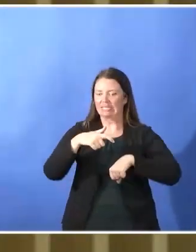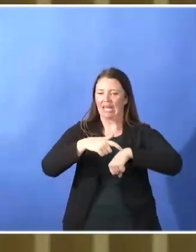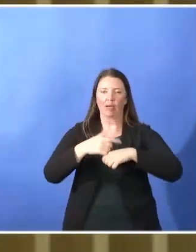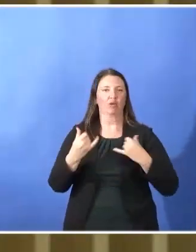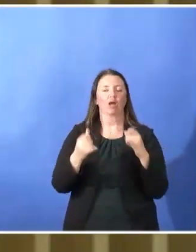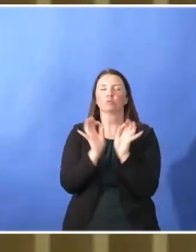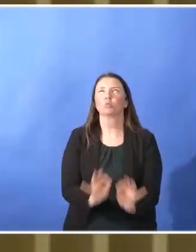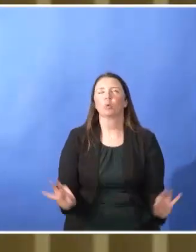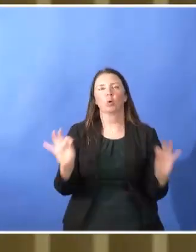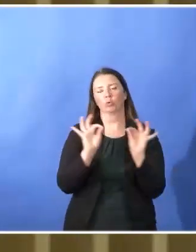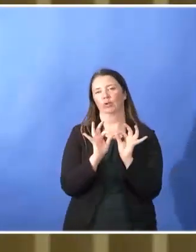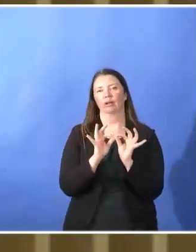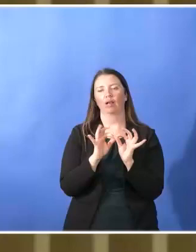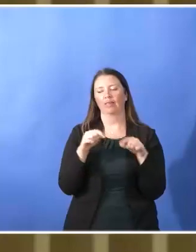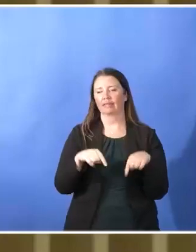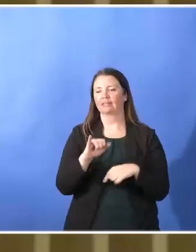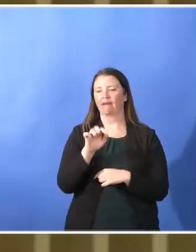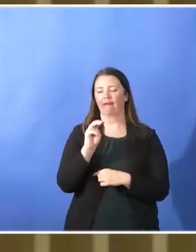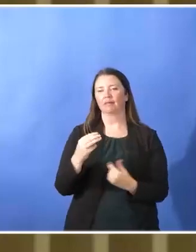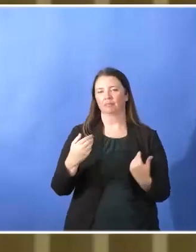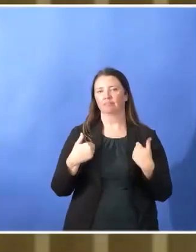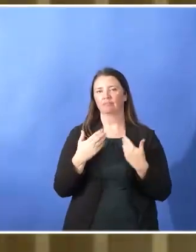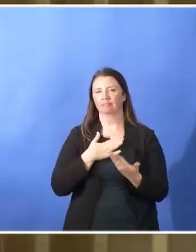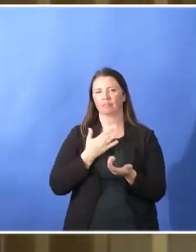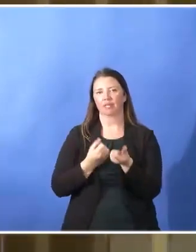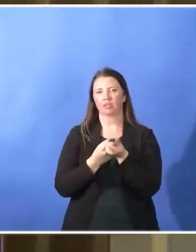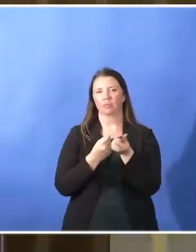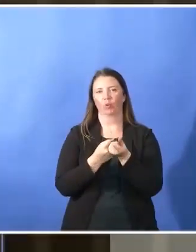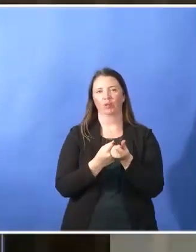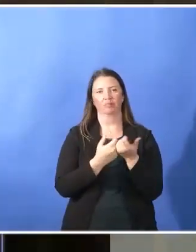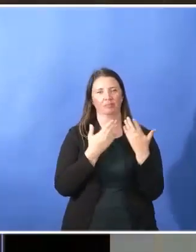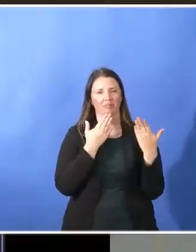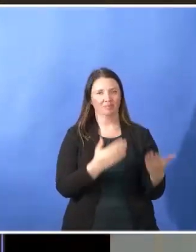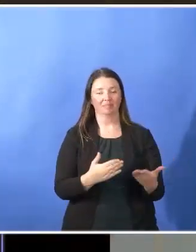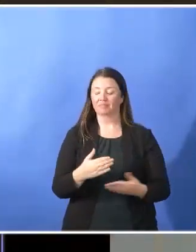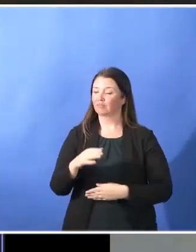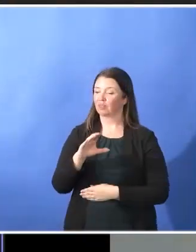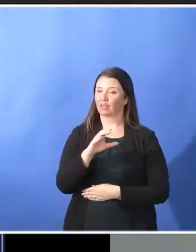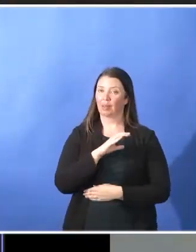COMMISSIONER STARKS? COMMISSIONER STARKS: